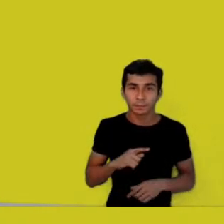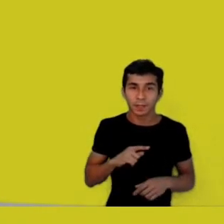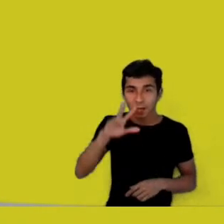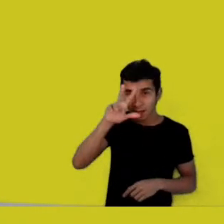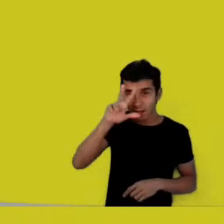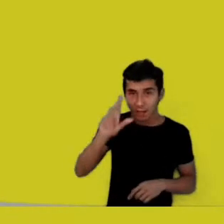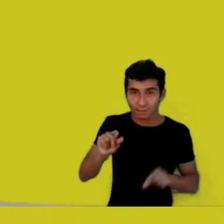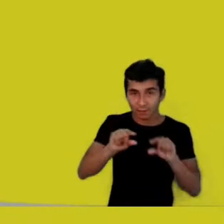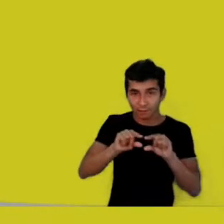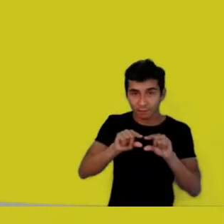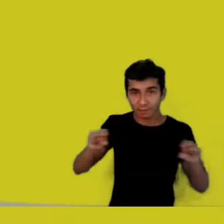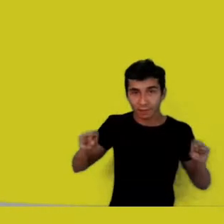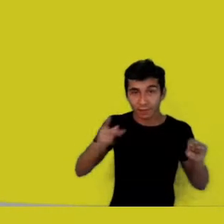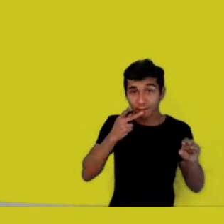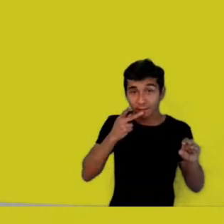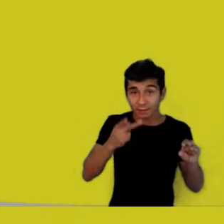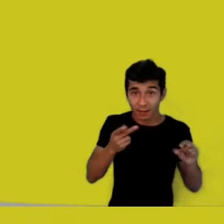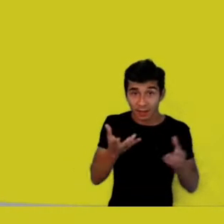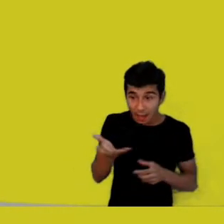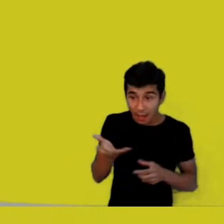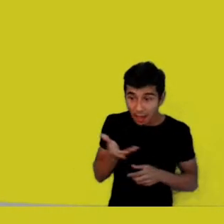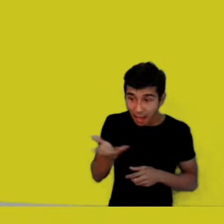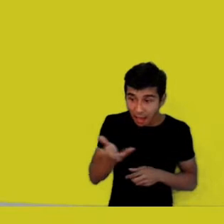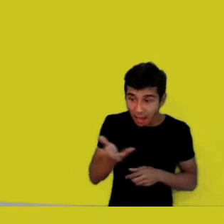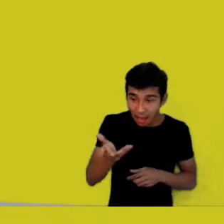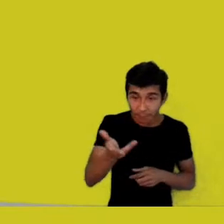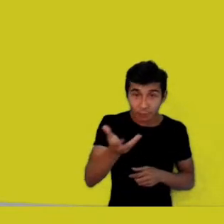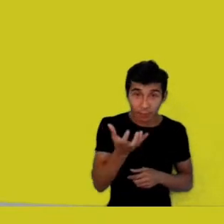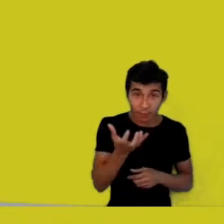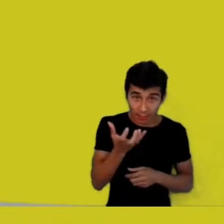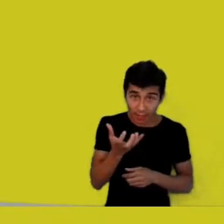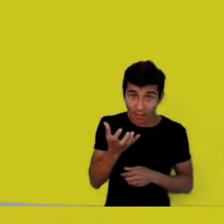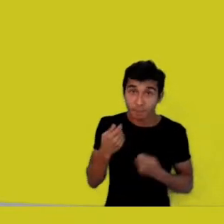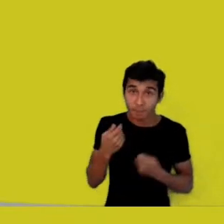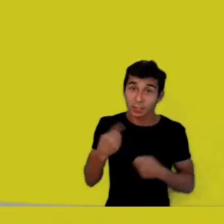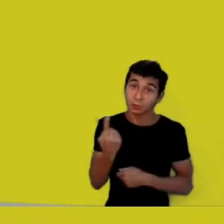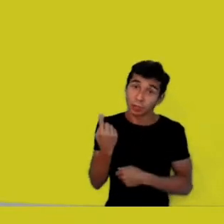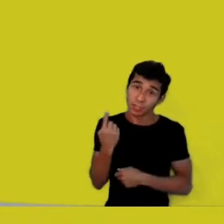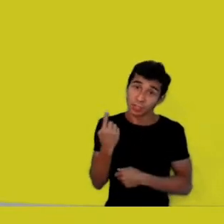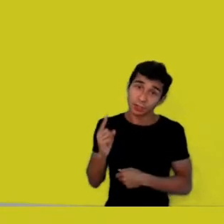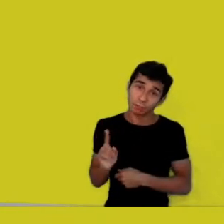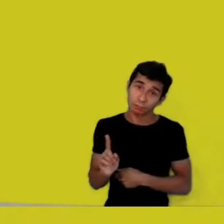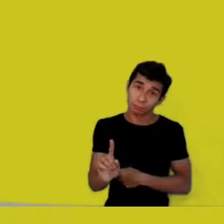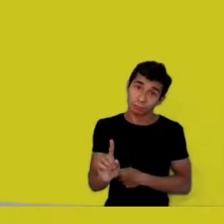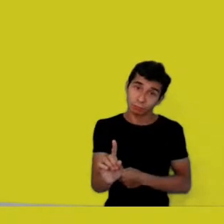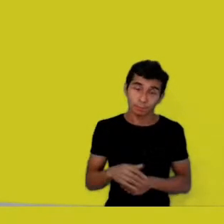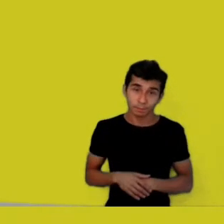if you wanna go fast, go alone, if you wanna go far, go in company.